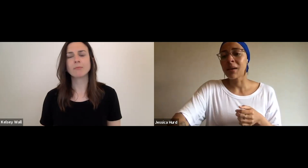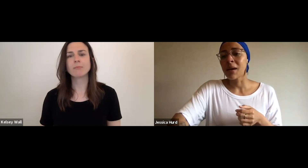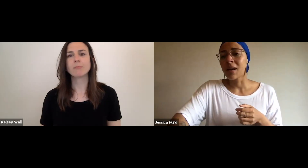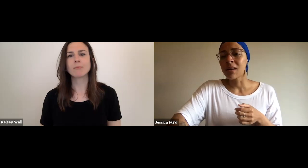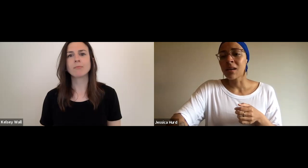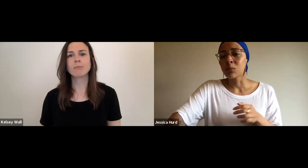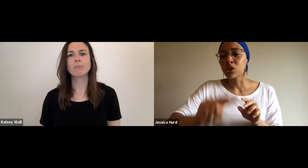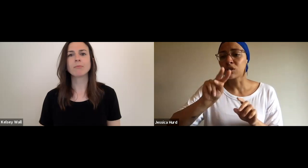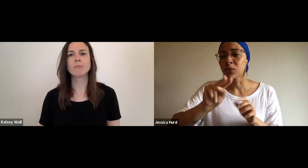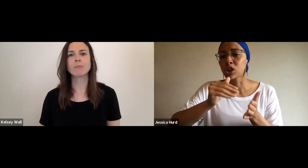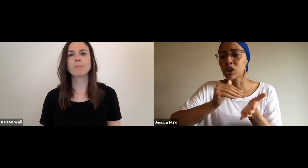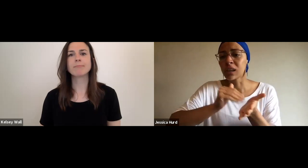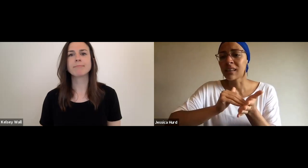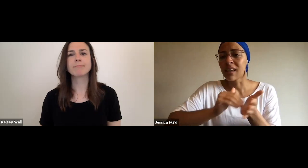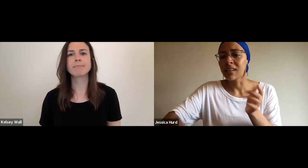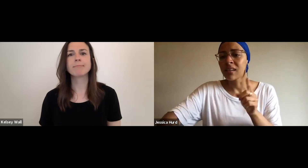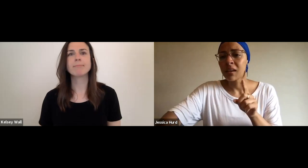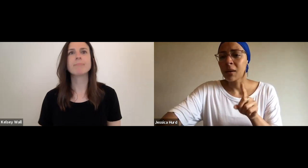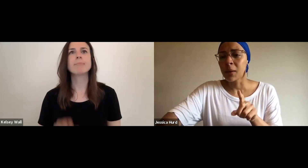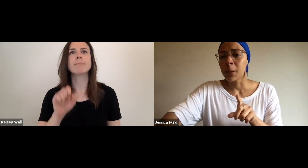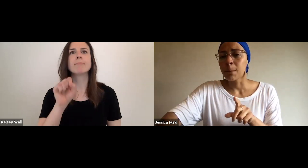I think there are some different ways you could approach this scenario.